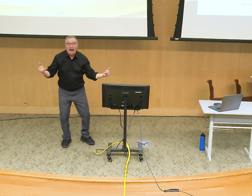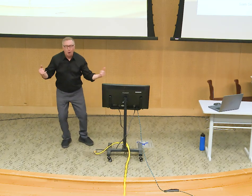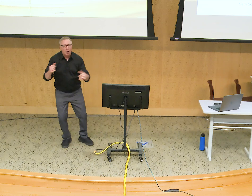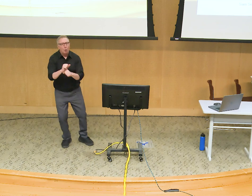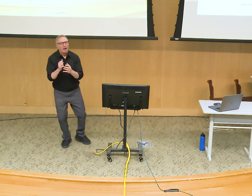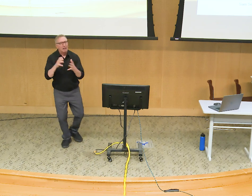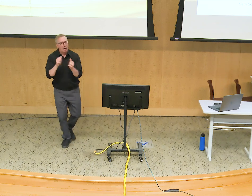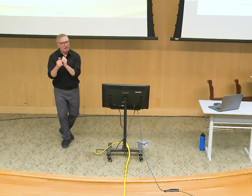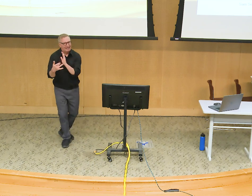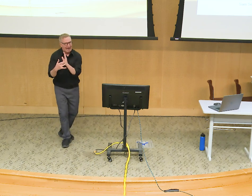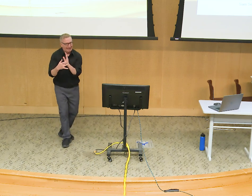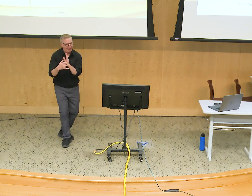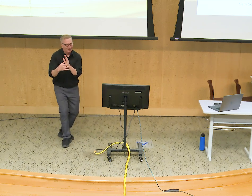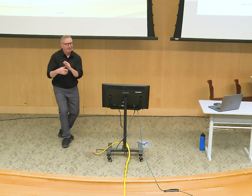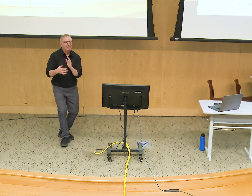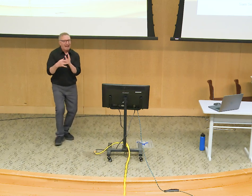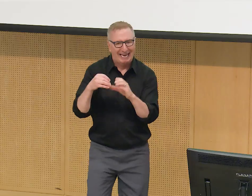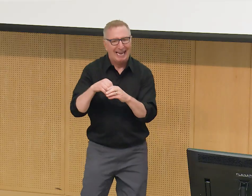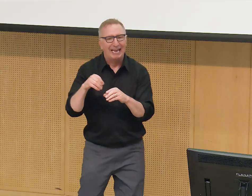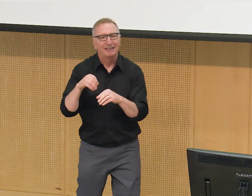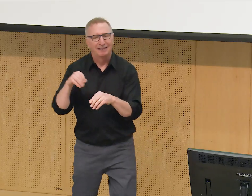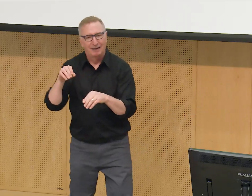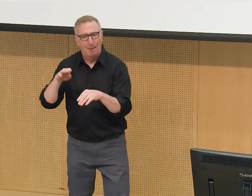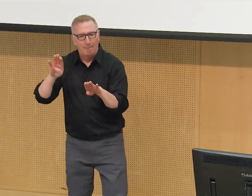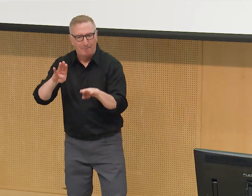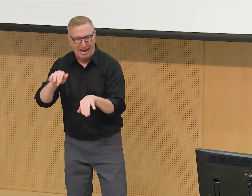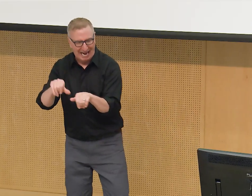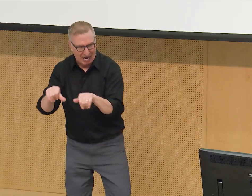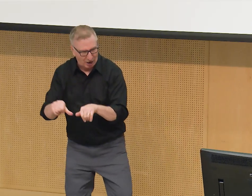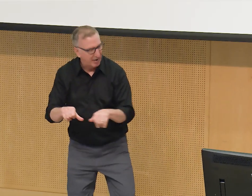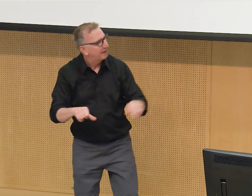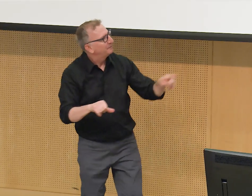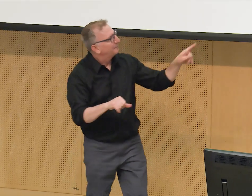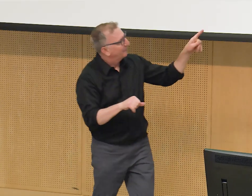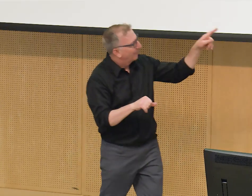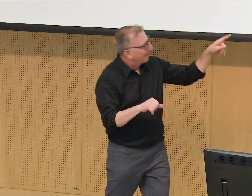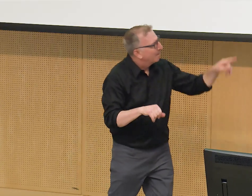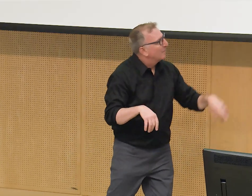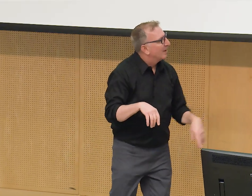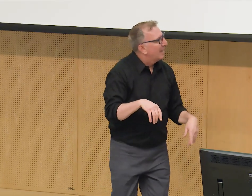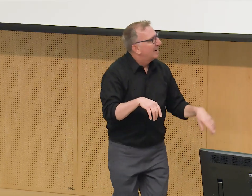So, jumping ahead to what I'm doing now. I'm working in tech. I'm in the Bay Area.